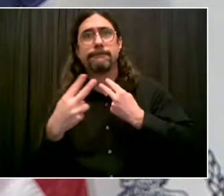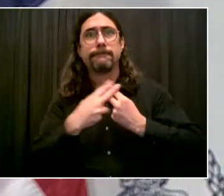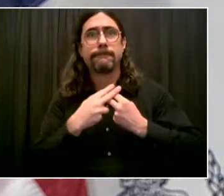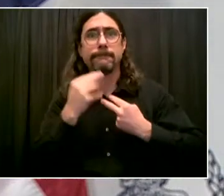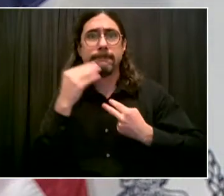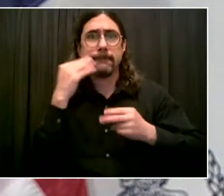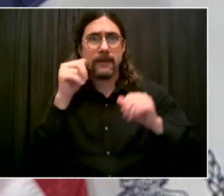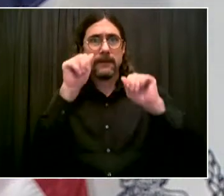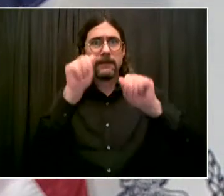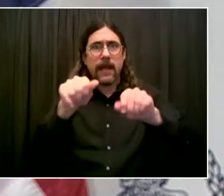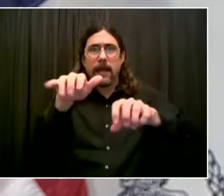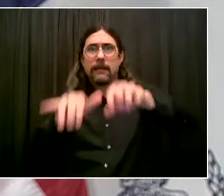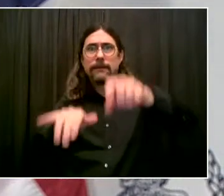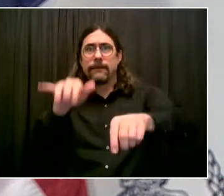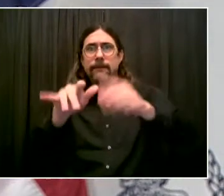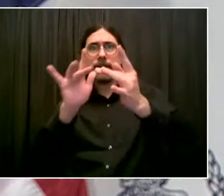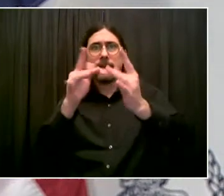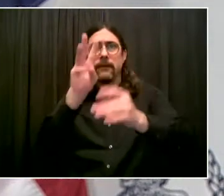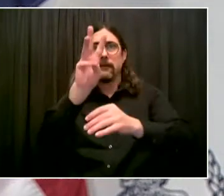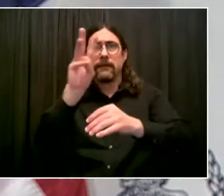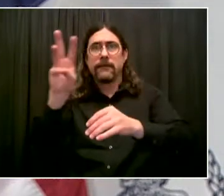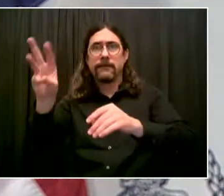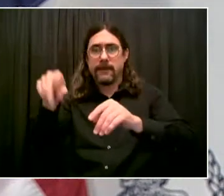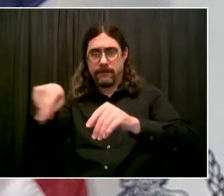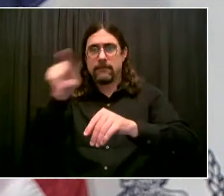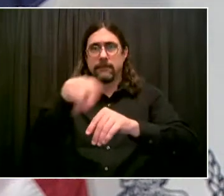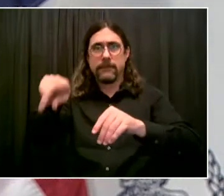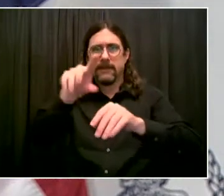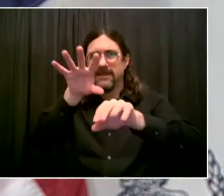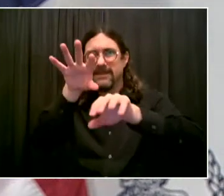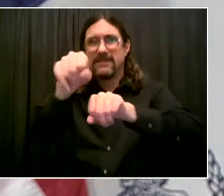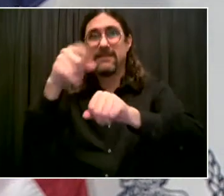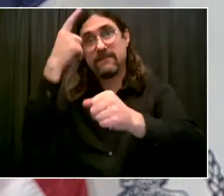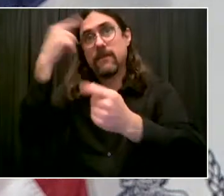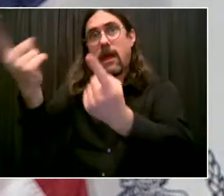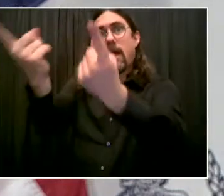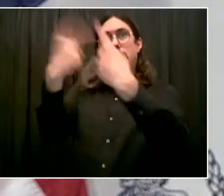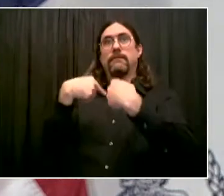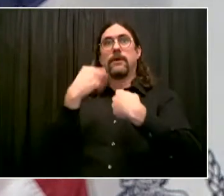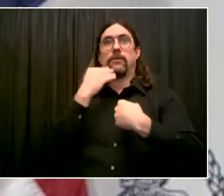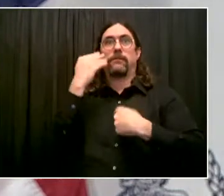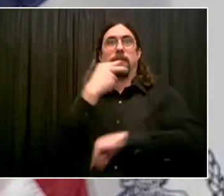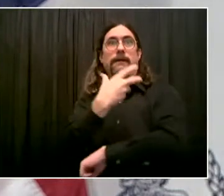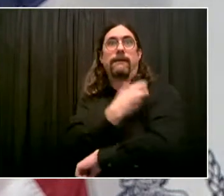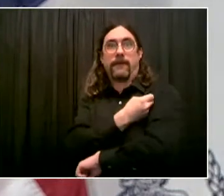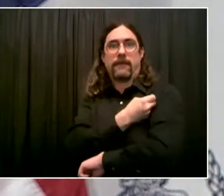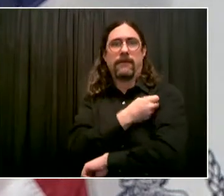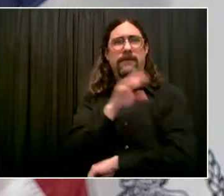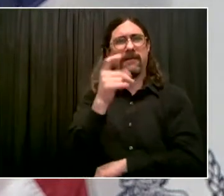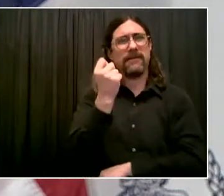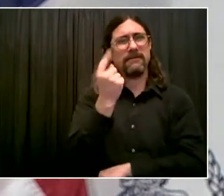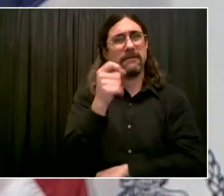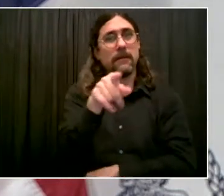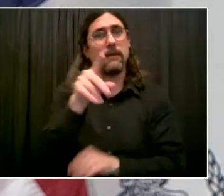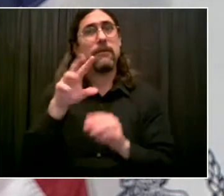HOWEVER IT IS STILL THE SAME, ARE PPOPELL EABLE